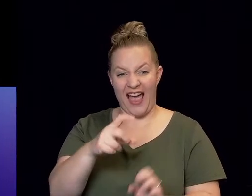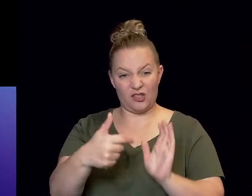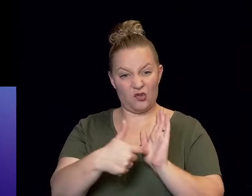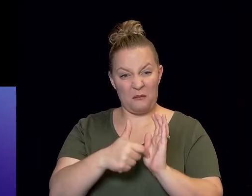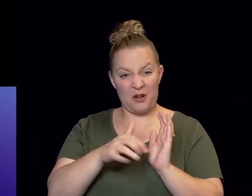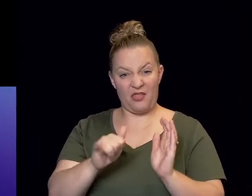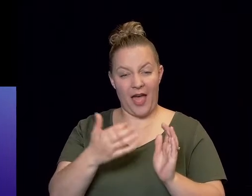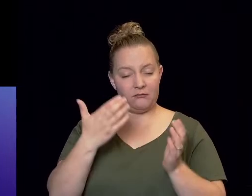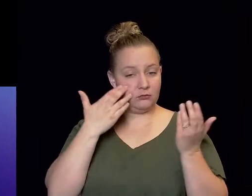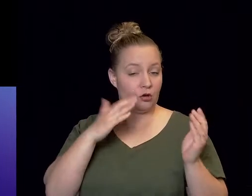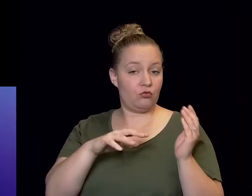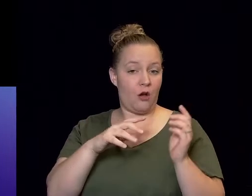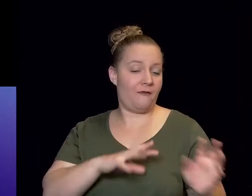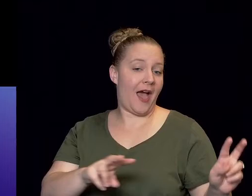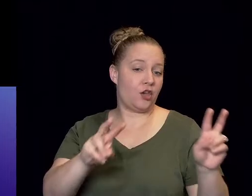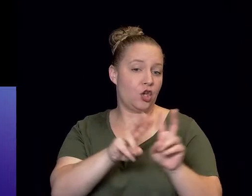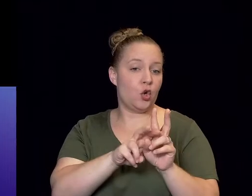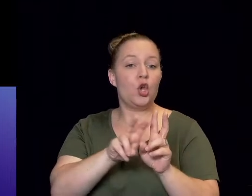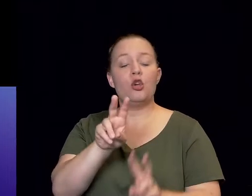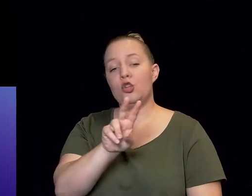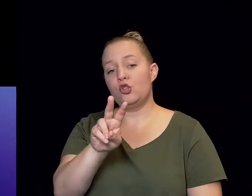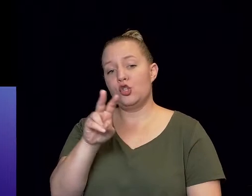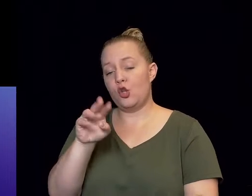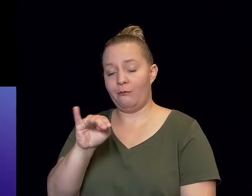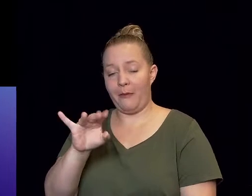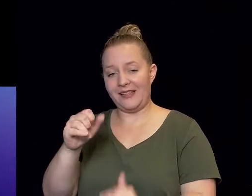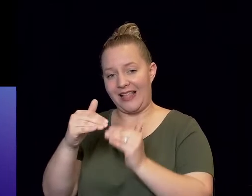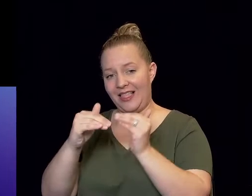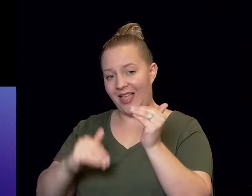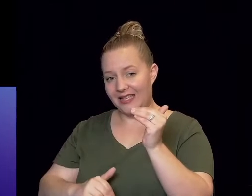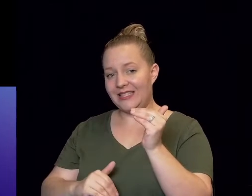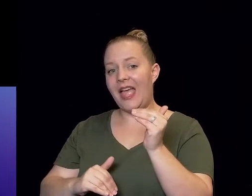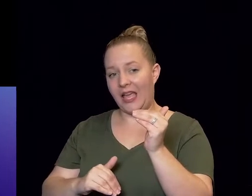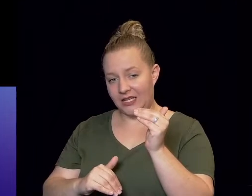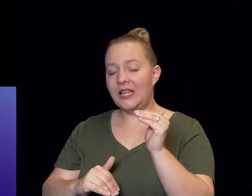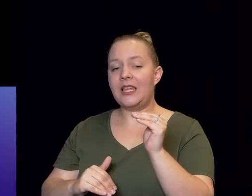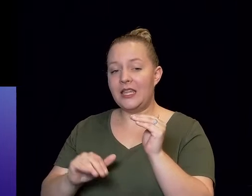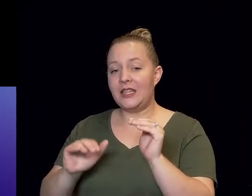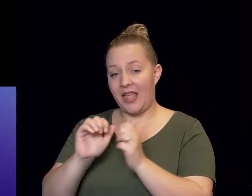So, 2 miles less than the athlete ran. We've learned already, from day one, that 2 miles